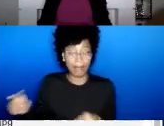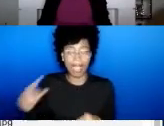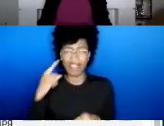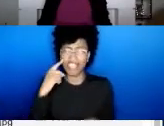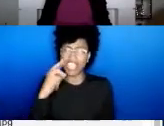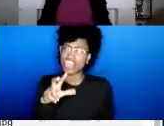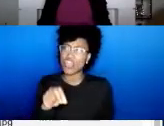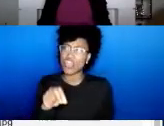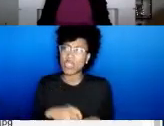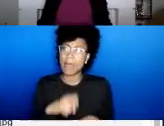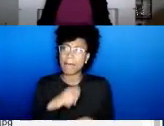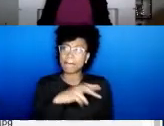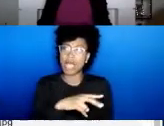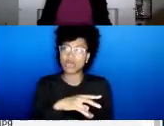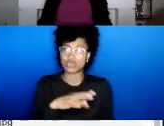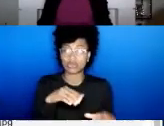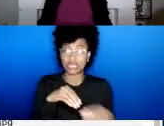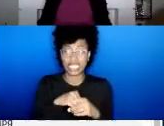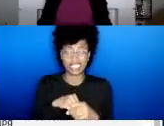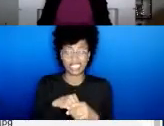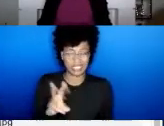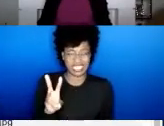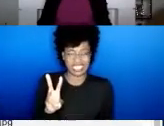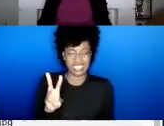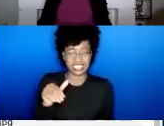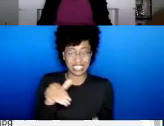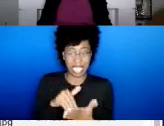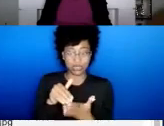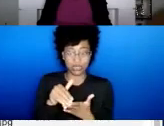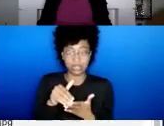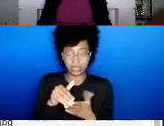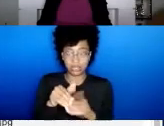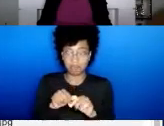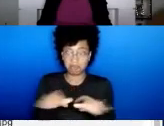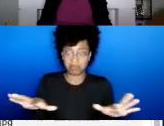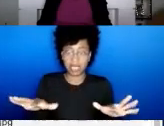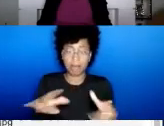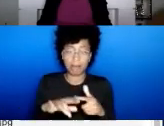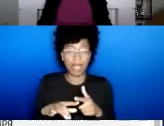out of 6000. 07:45:06 You can send an e-mail to that box.